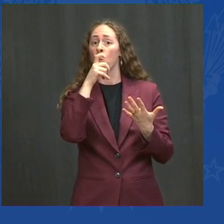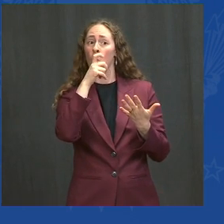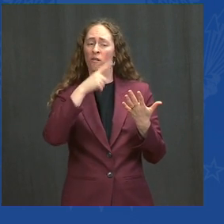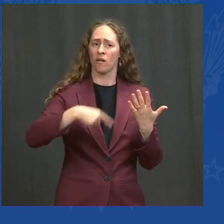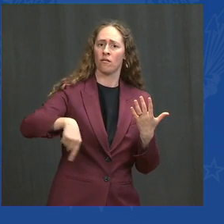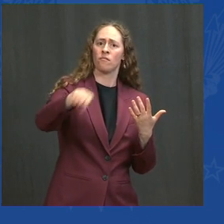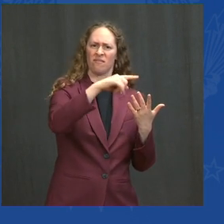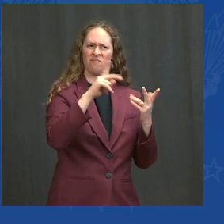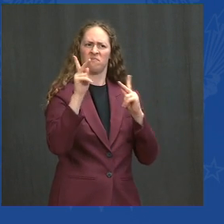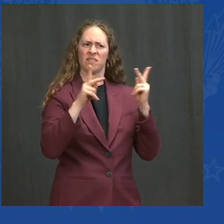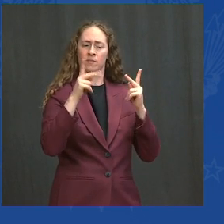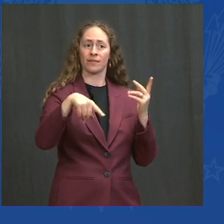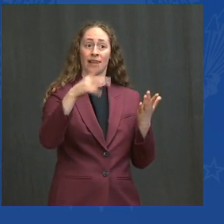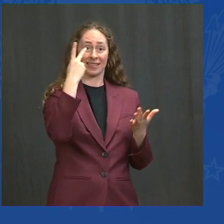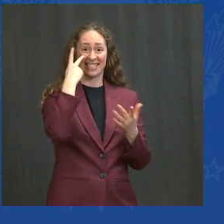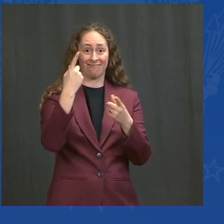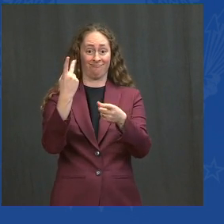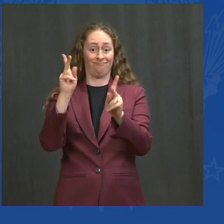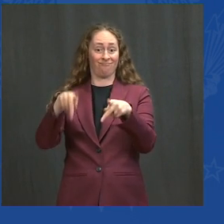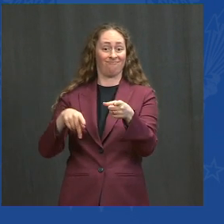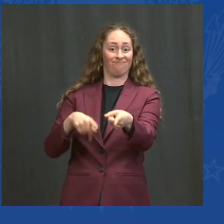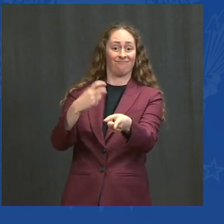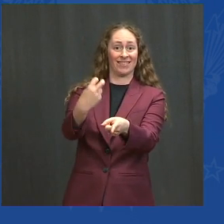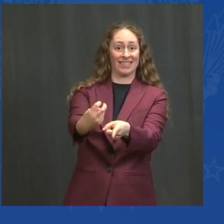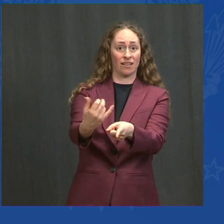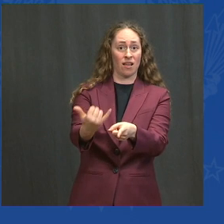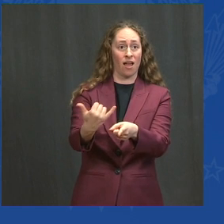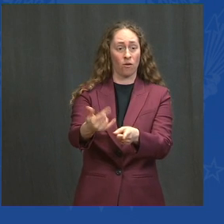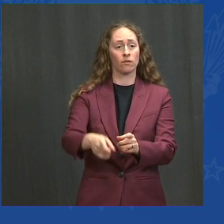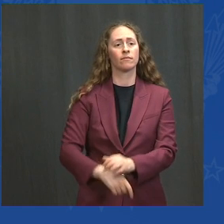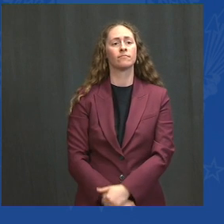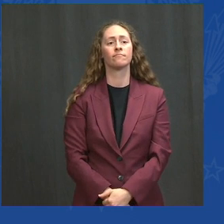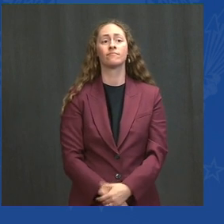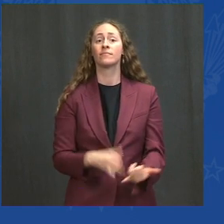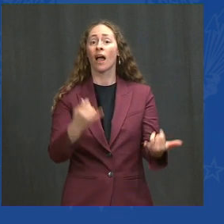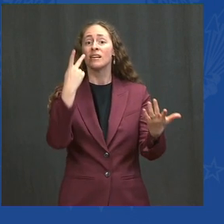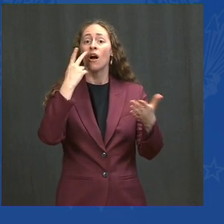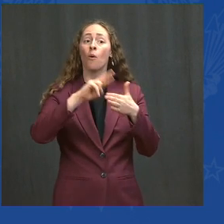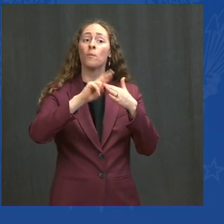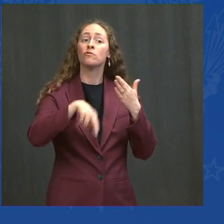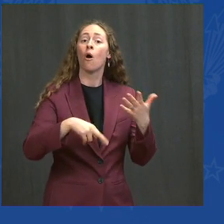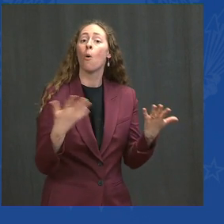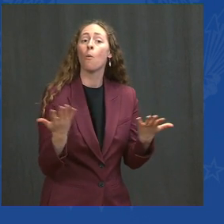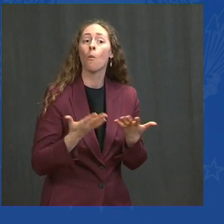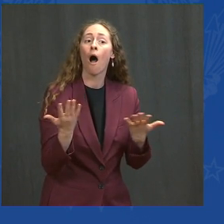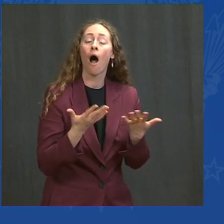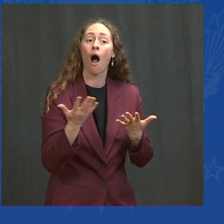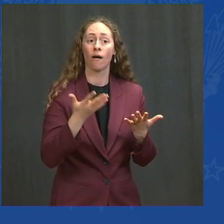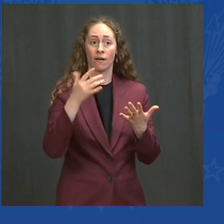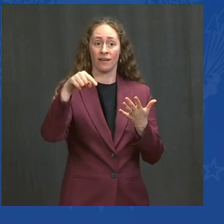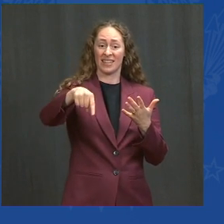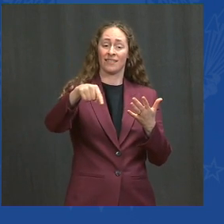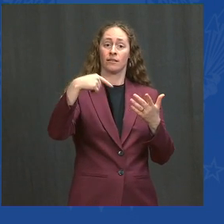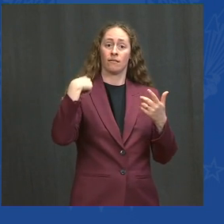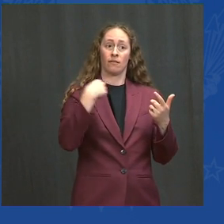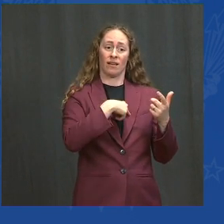As a result, this is a generational investment -- a generational investment to modernize our infrastructure,